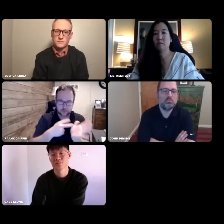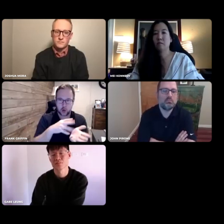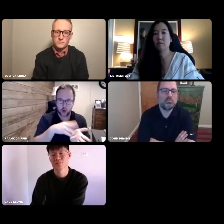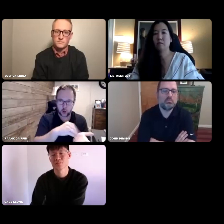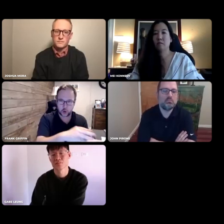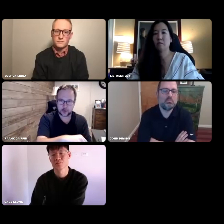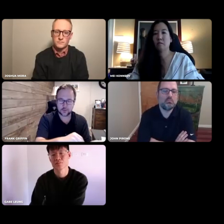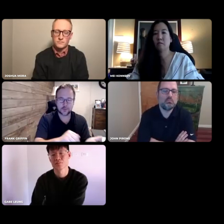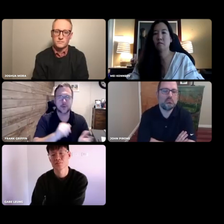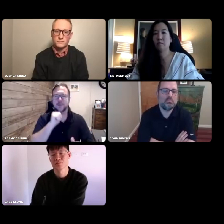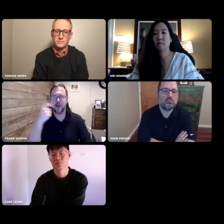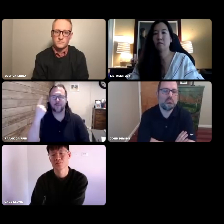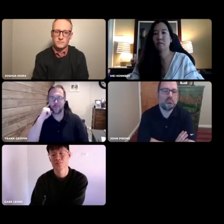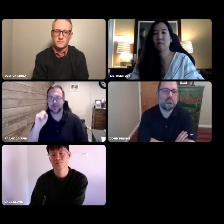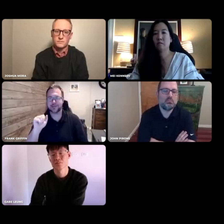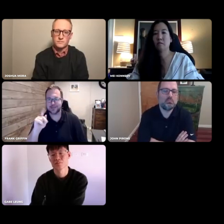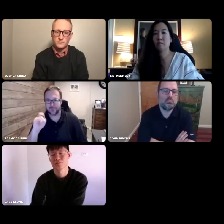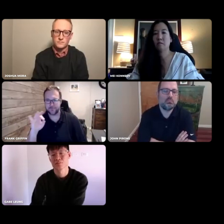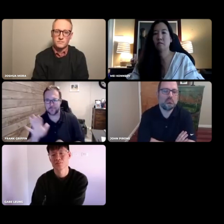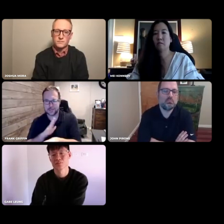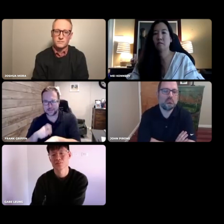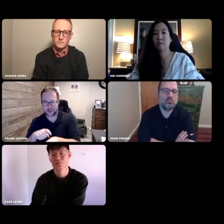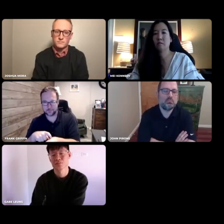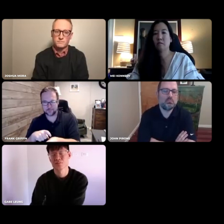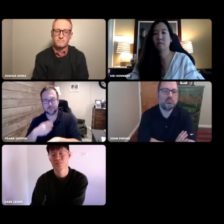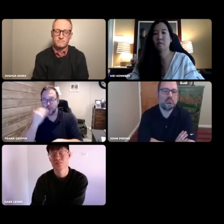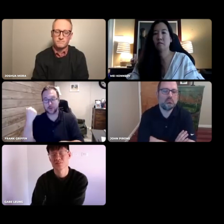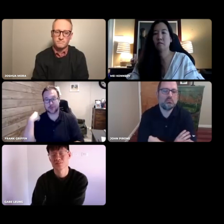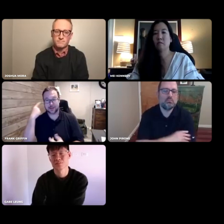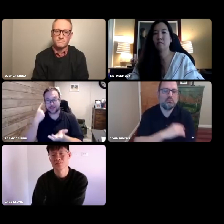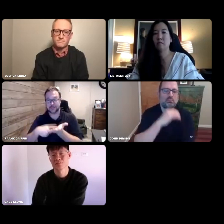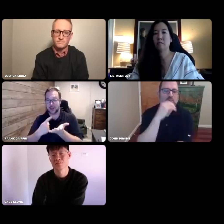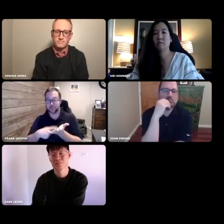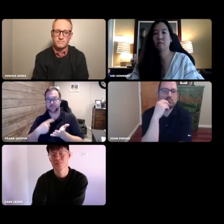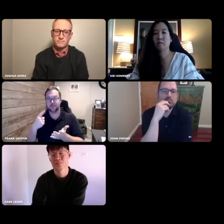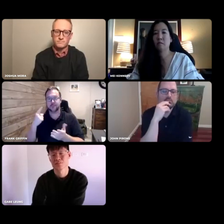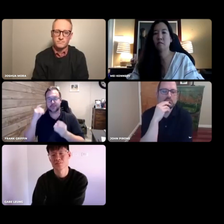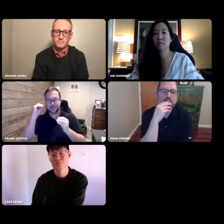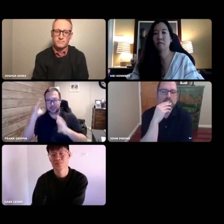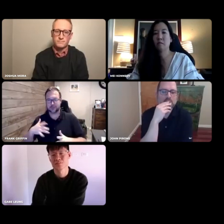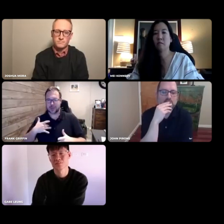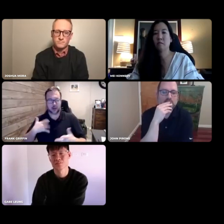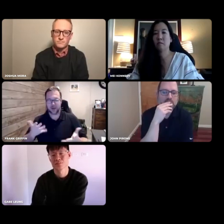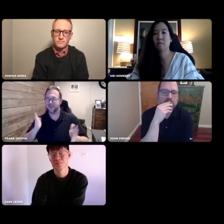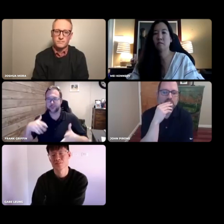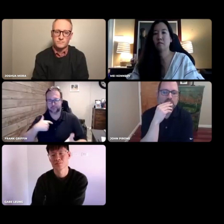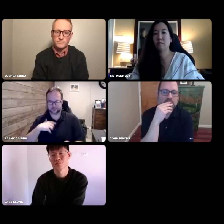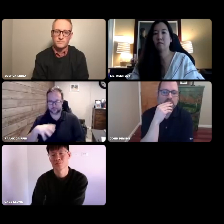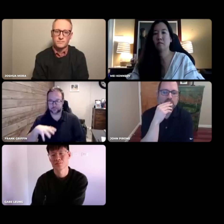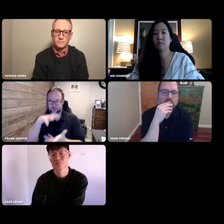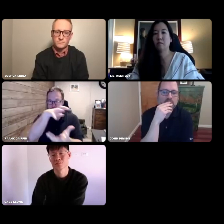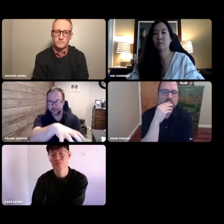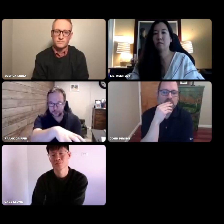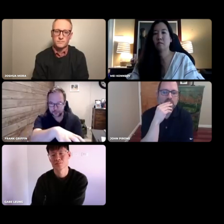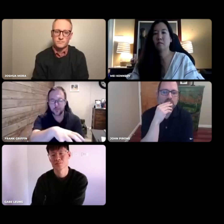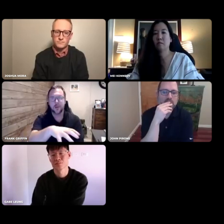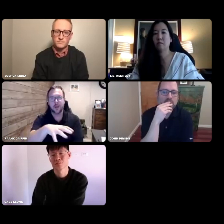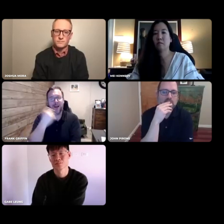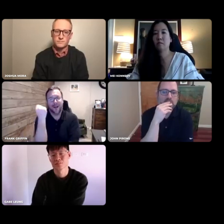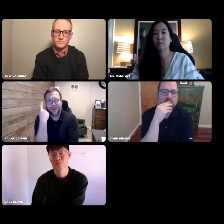That they'll truly lead to learning and I'm not just taking up time and space.